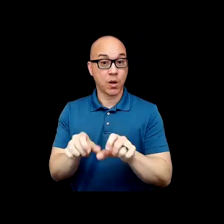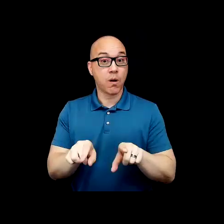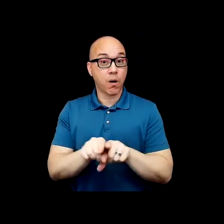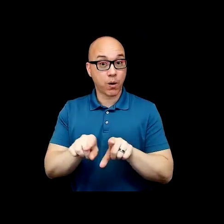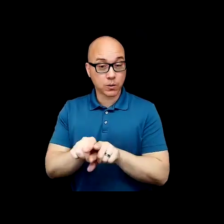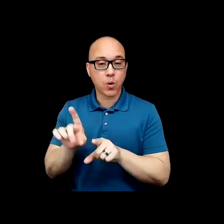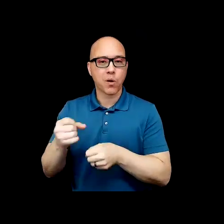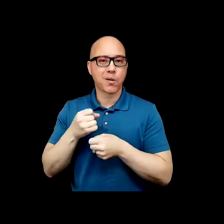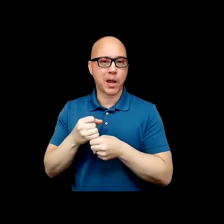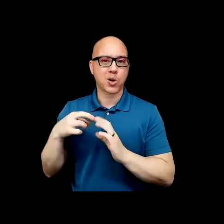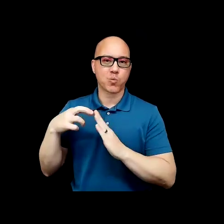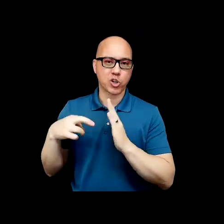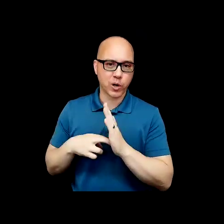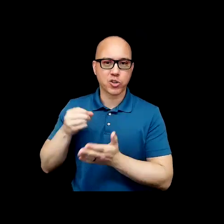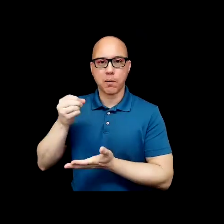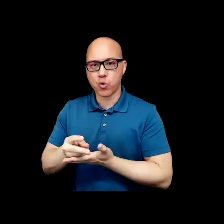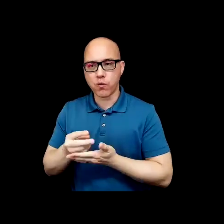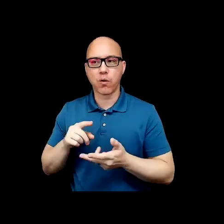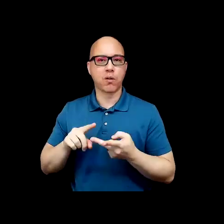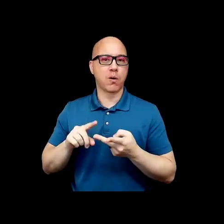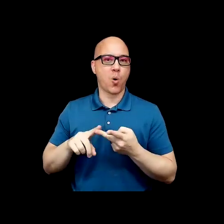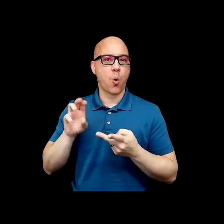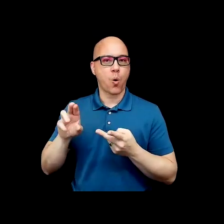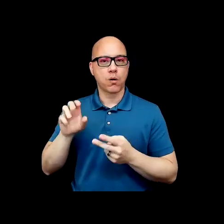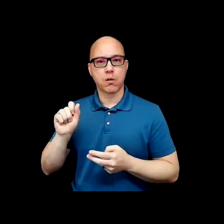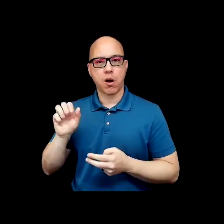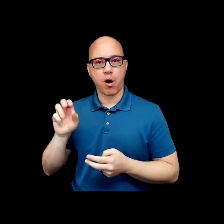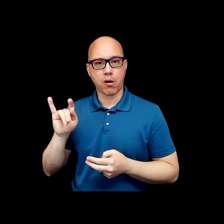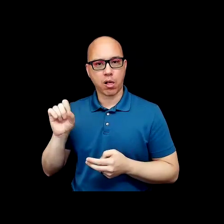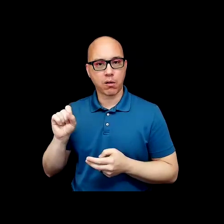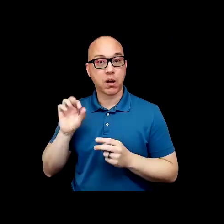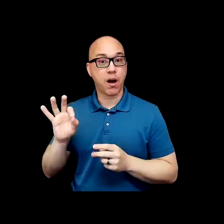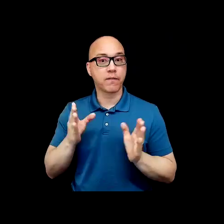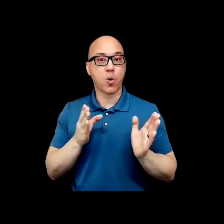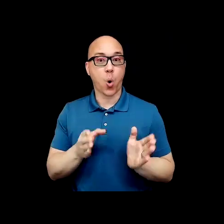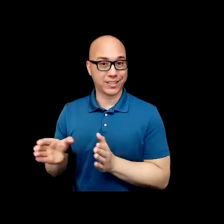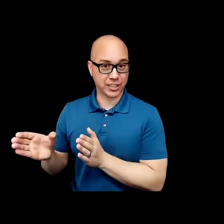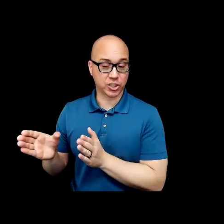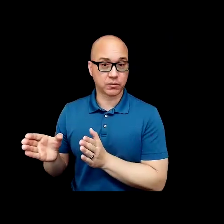approvals or your Articles of Organization. If you are a Sole Proprietor, you may not